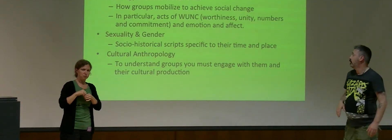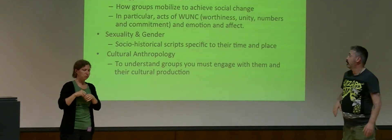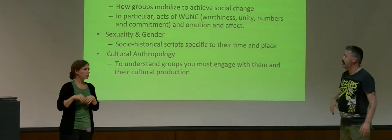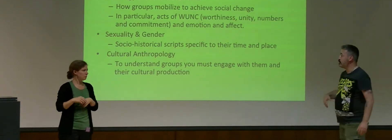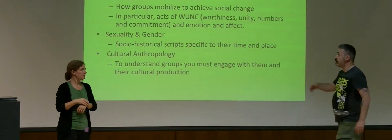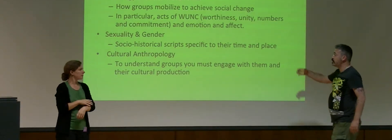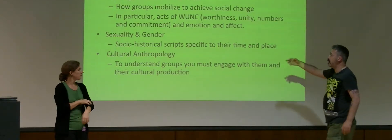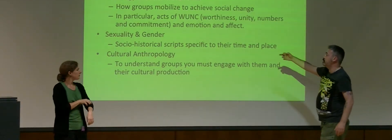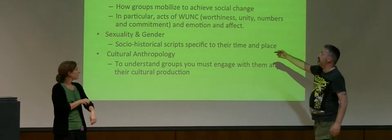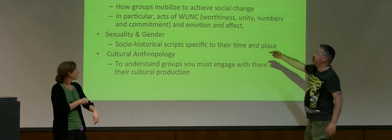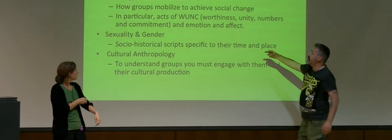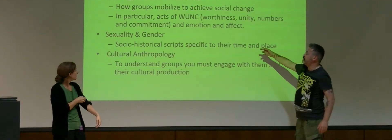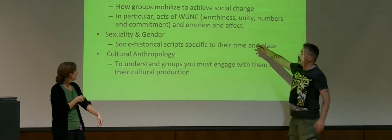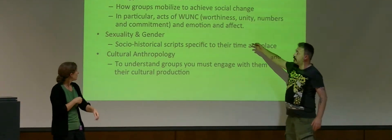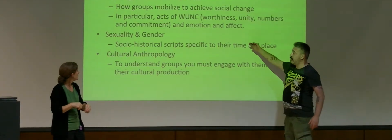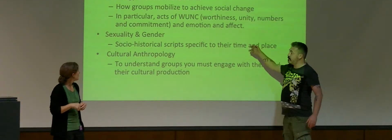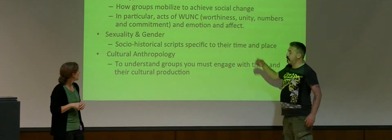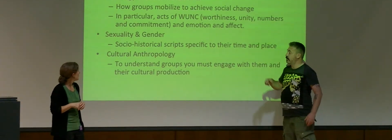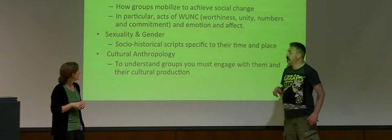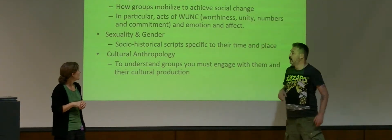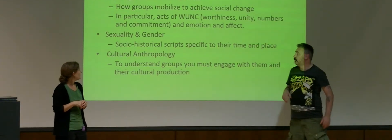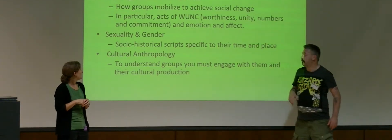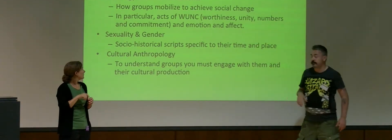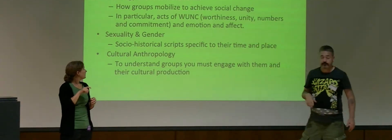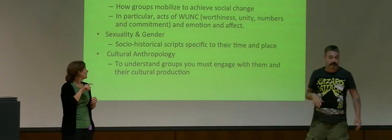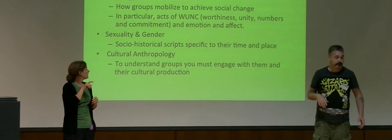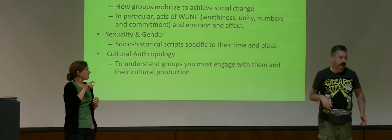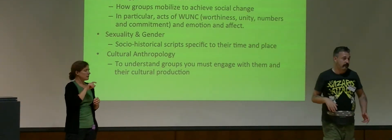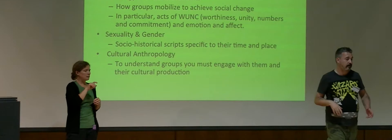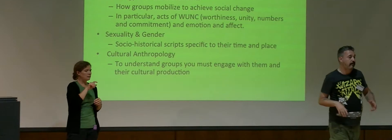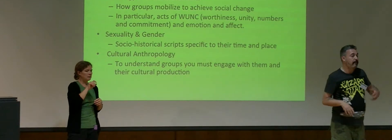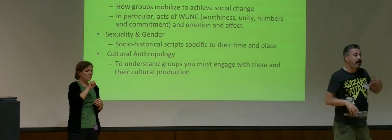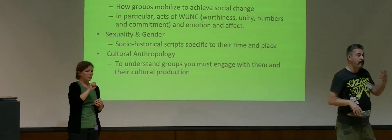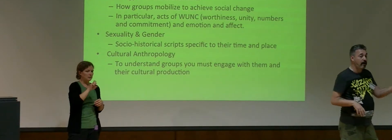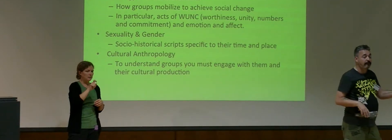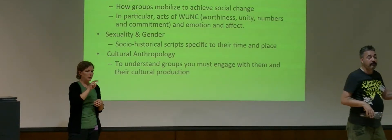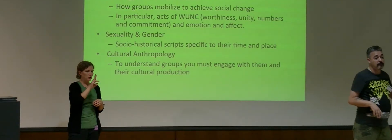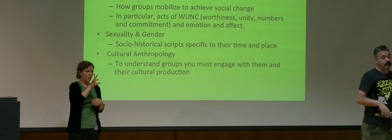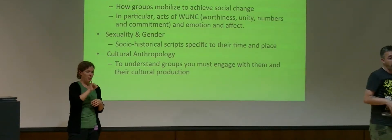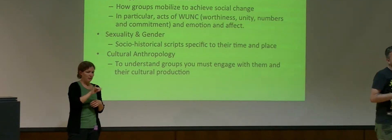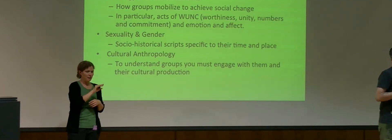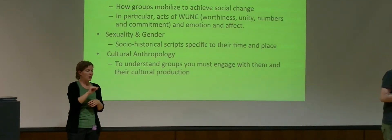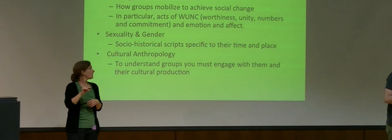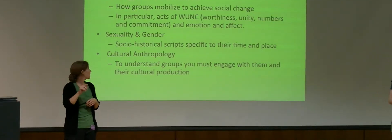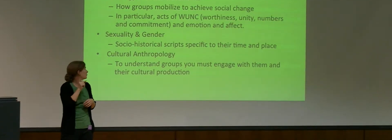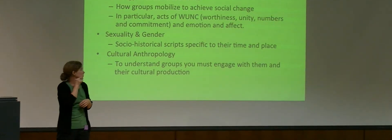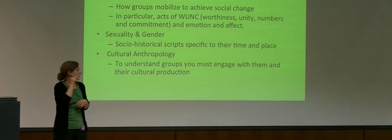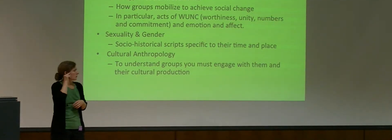This is where sexuality and gender comes in. And Turner, who is another theorist